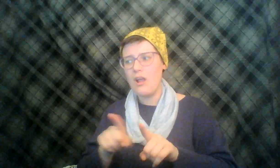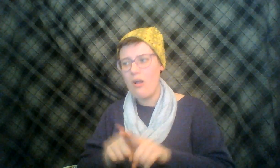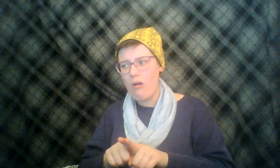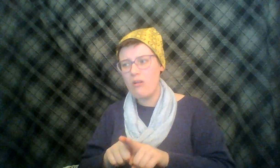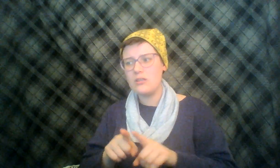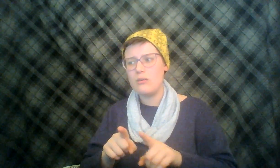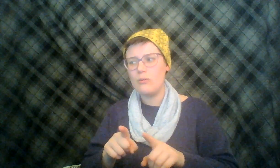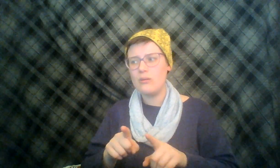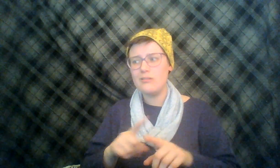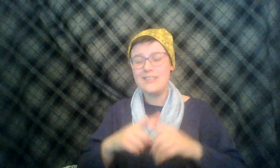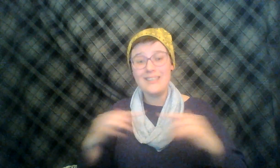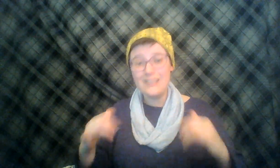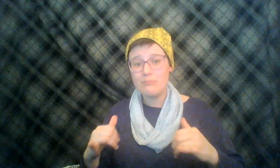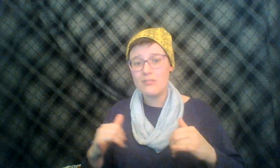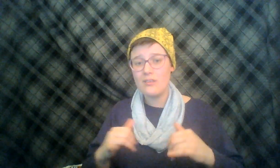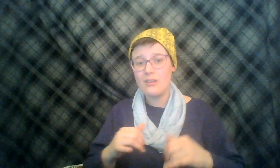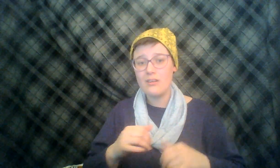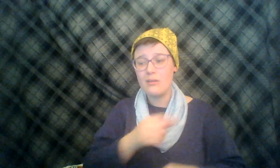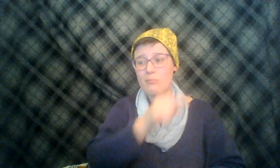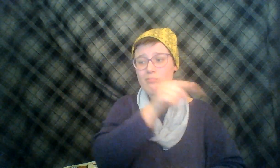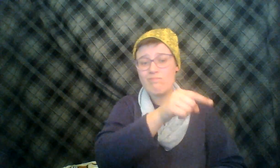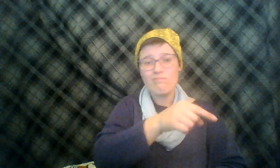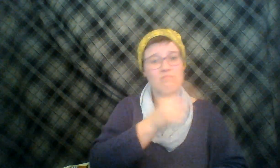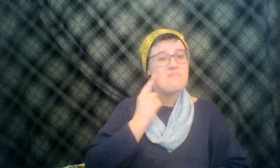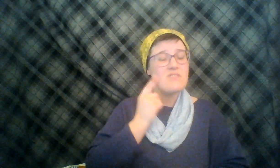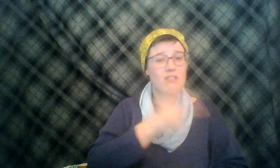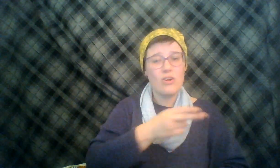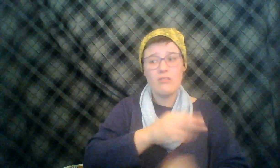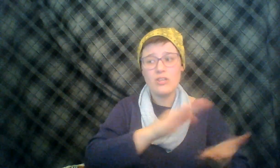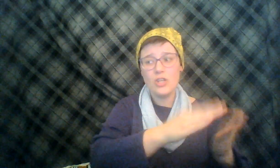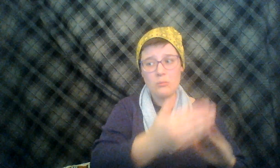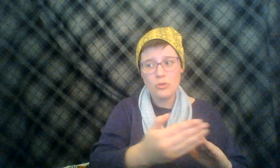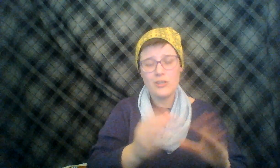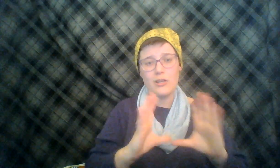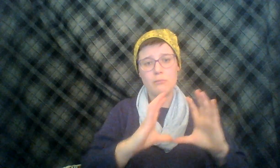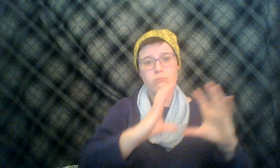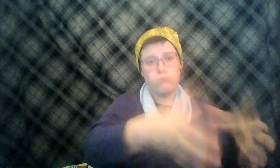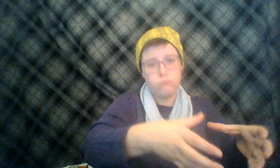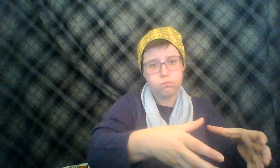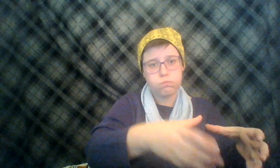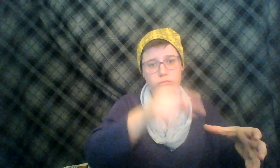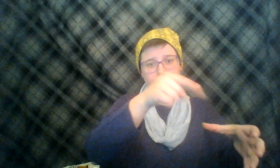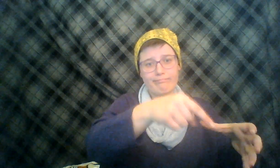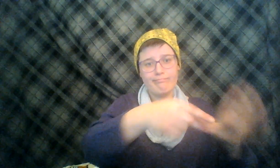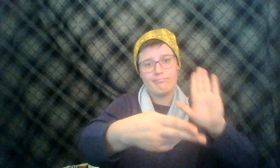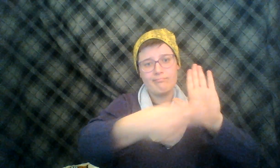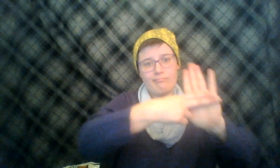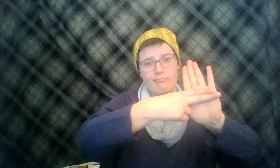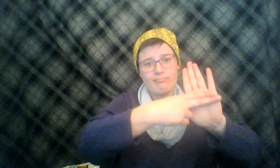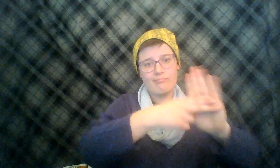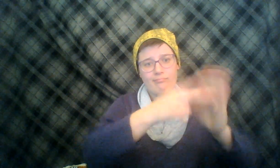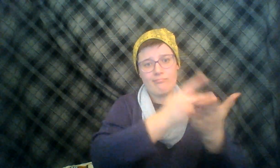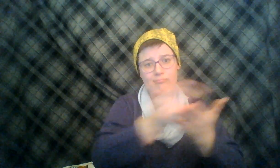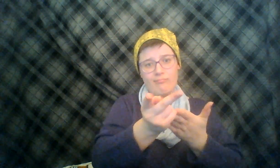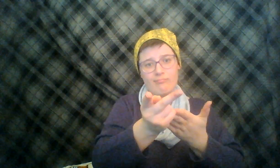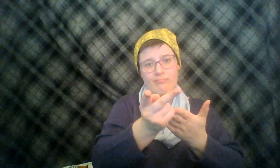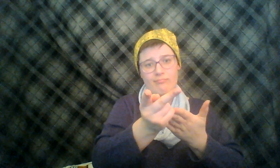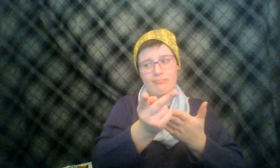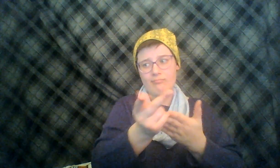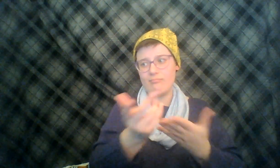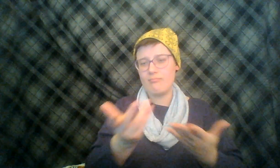and also relegates the D/HH community to a category labeled “failure.”